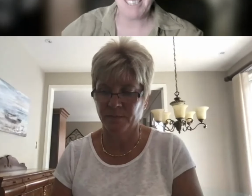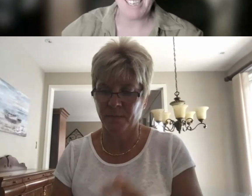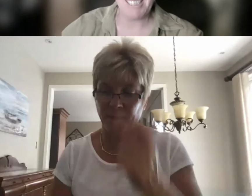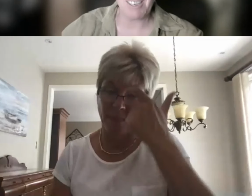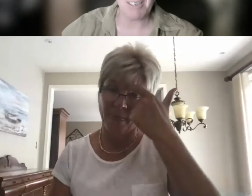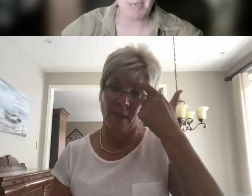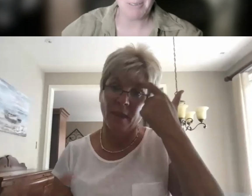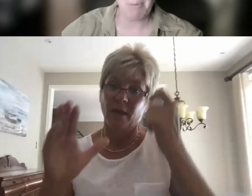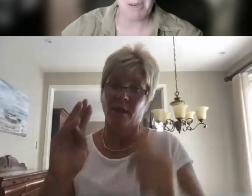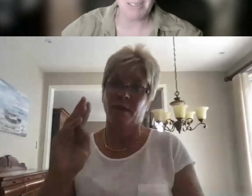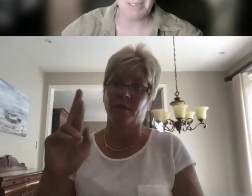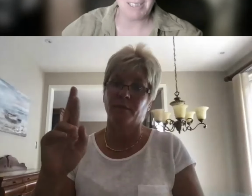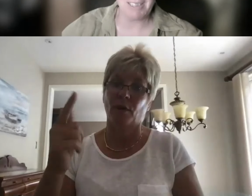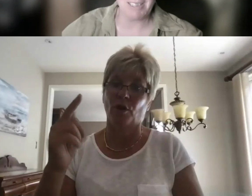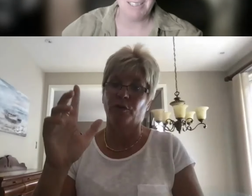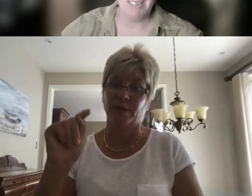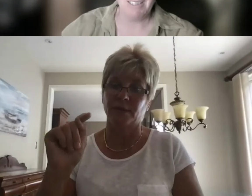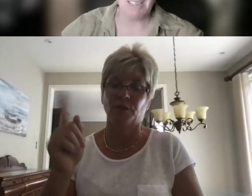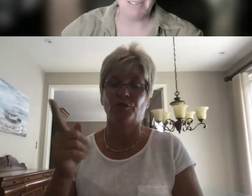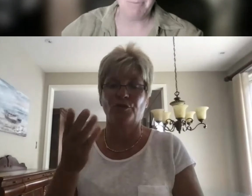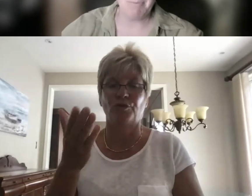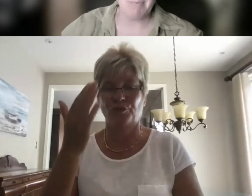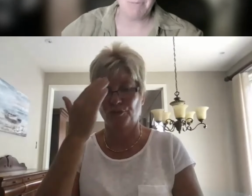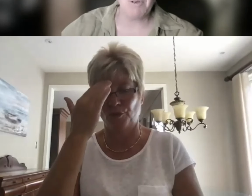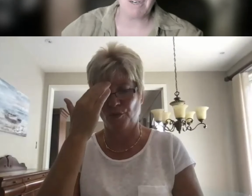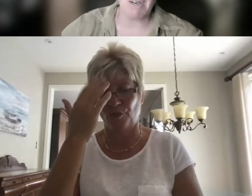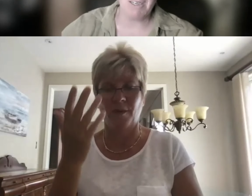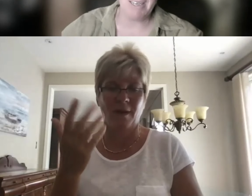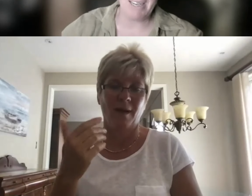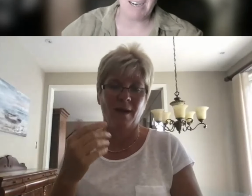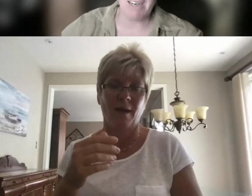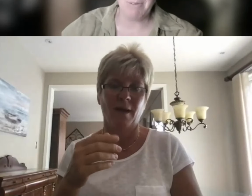that I talk about where the work on AI,